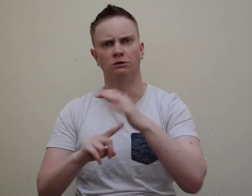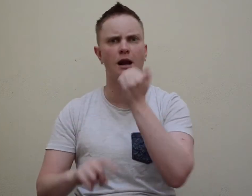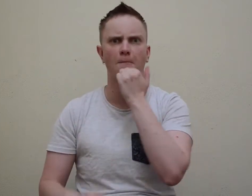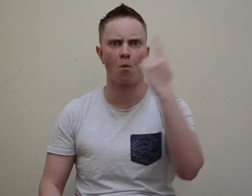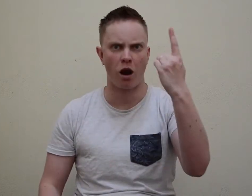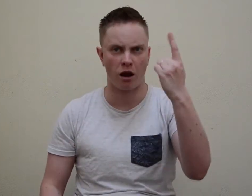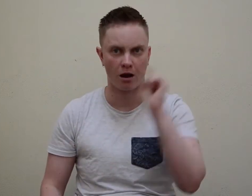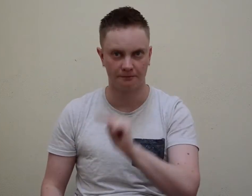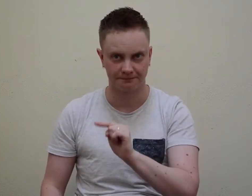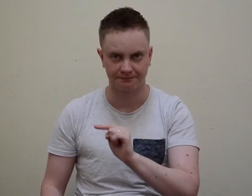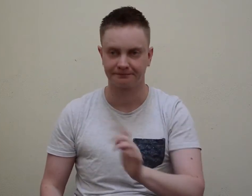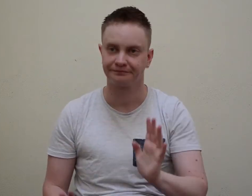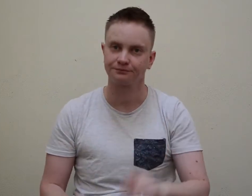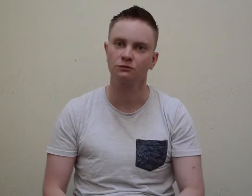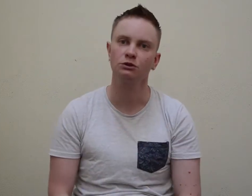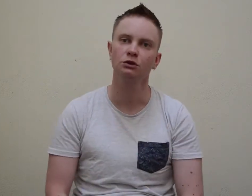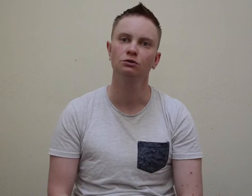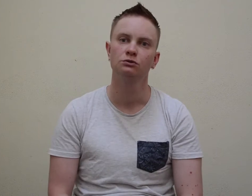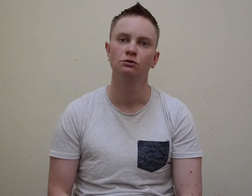The communication was number one, so important.